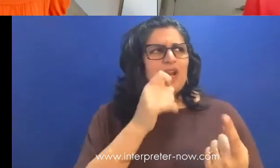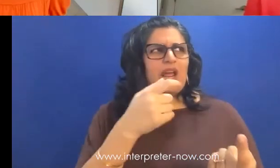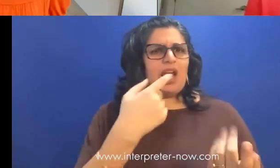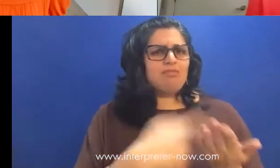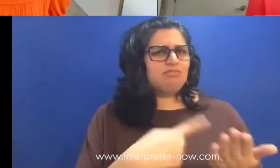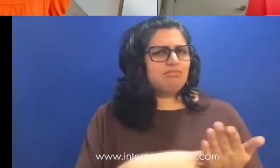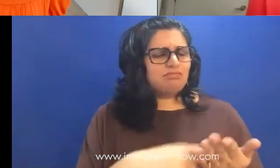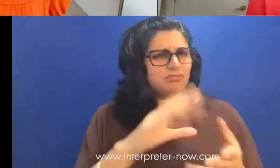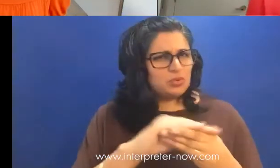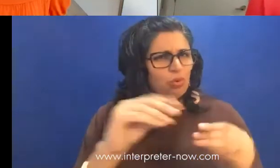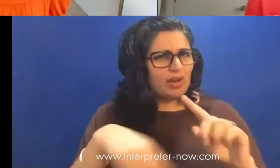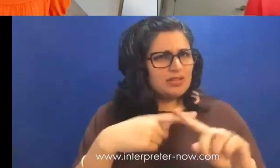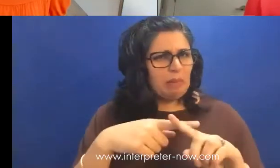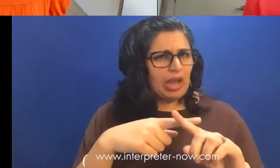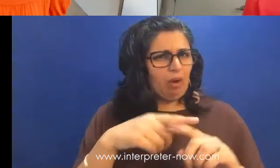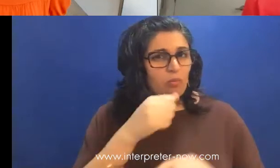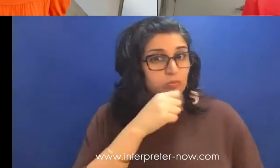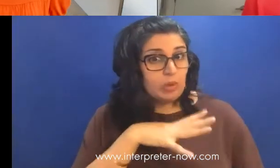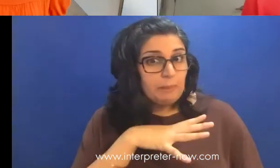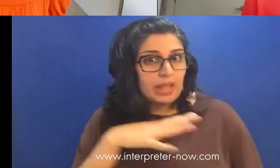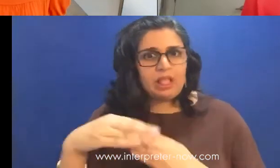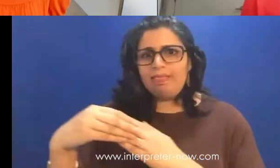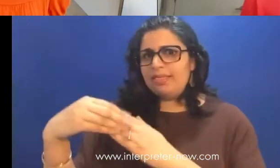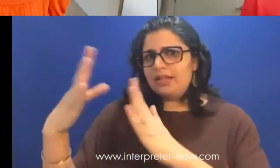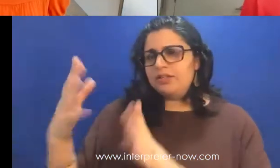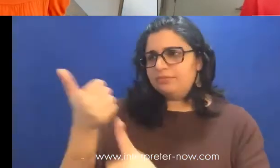Why am I not covering the stories of leaders who are people of color?"